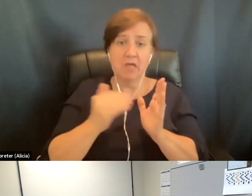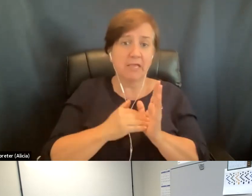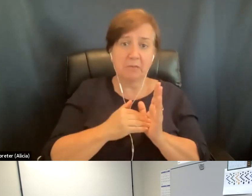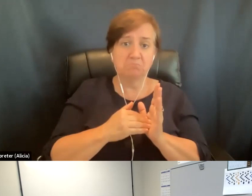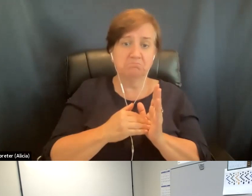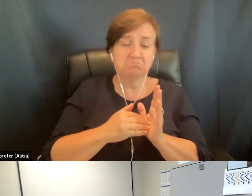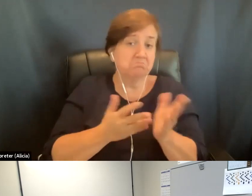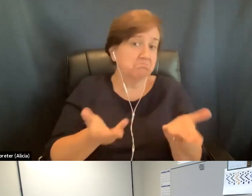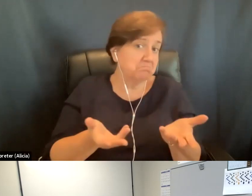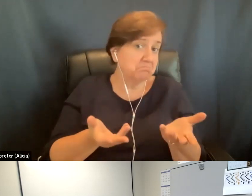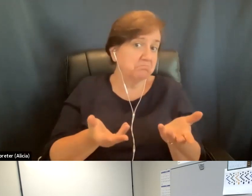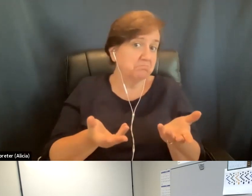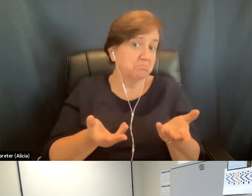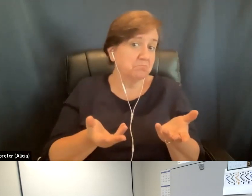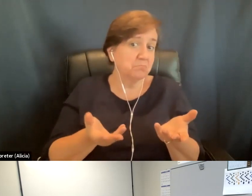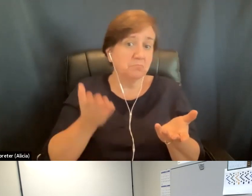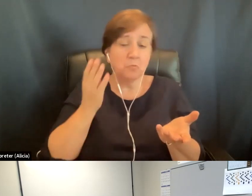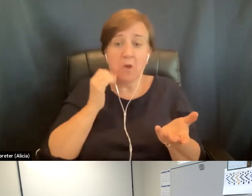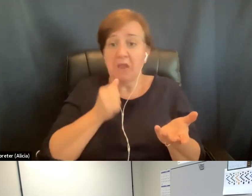Dr. Elsa Villarino: And why wouldn't do but, for example.